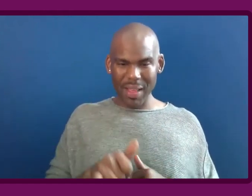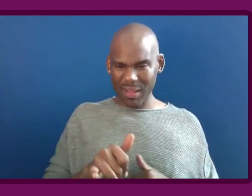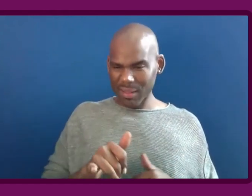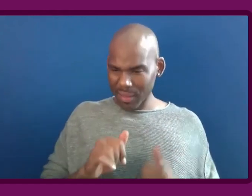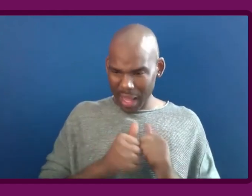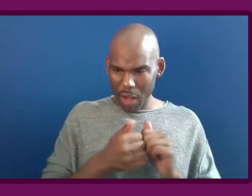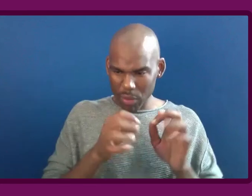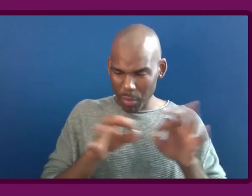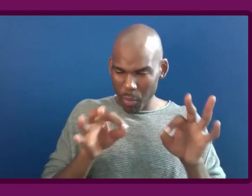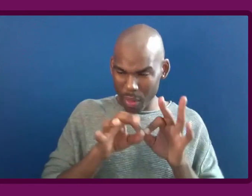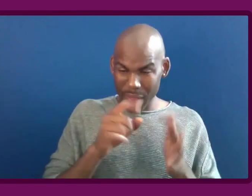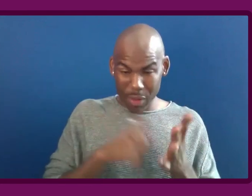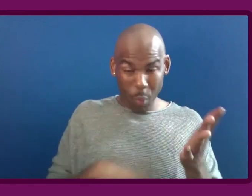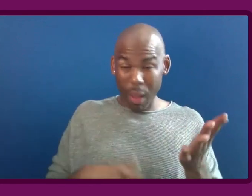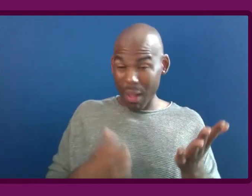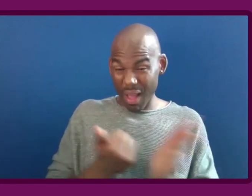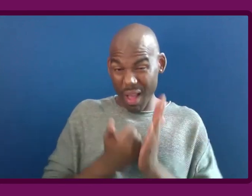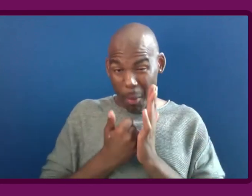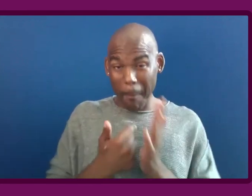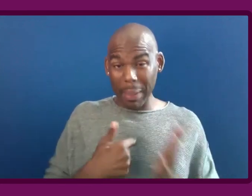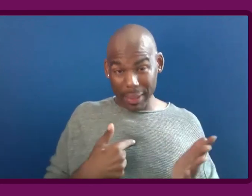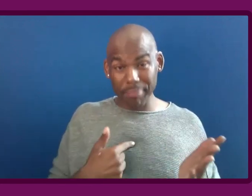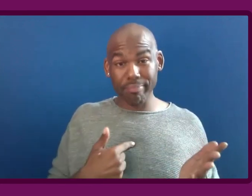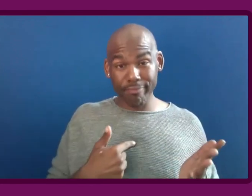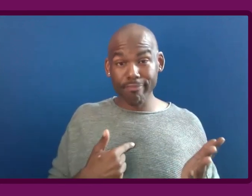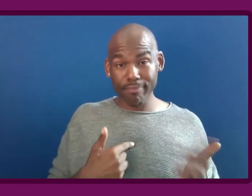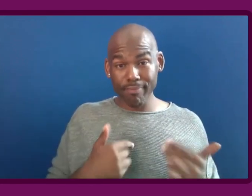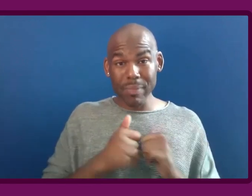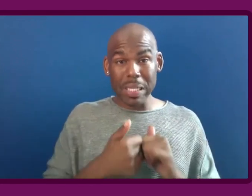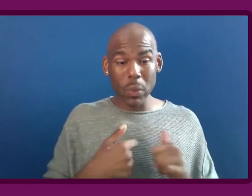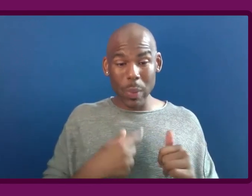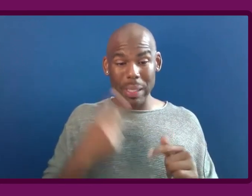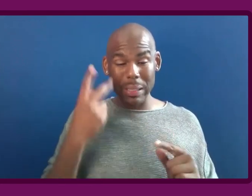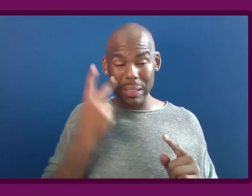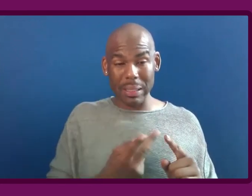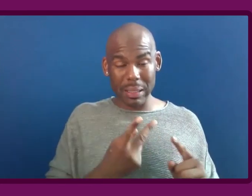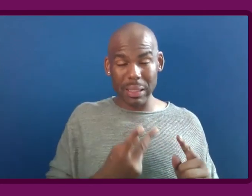advice would you give to other women with disabilities, especially women of color,